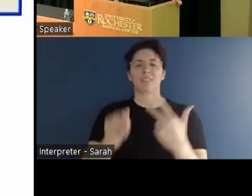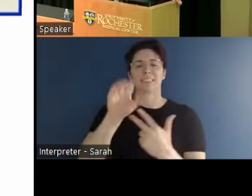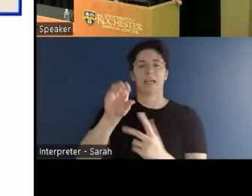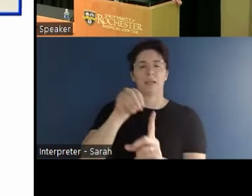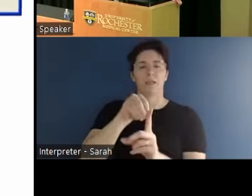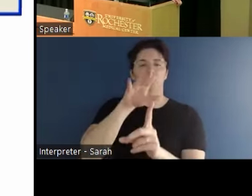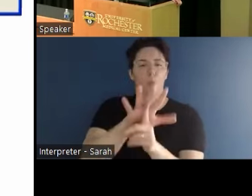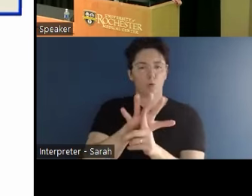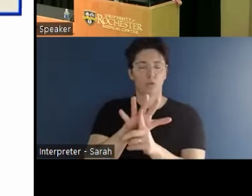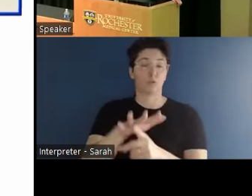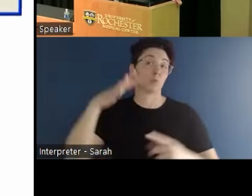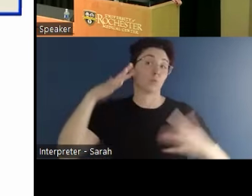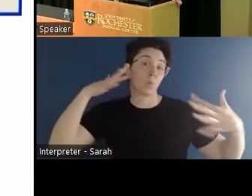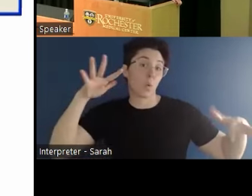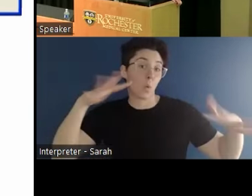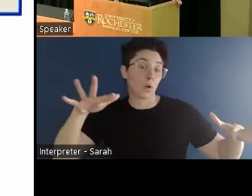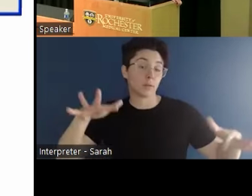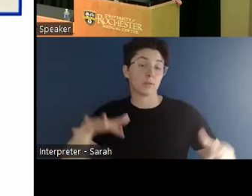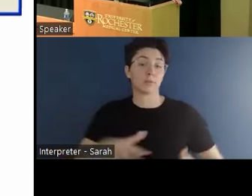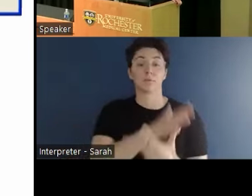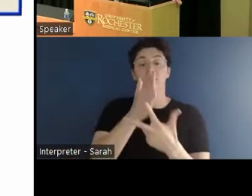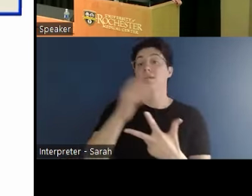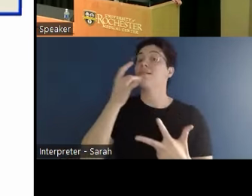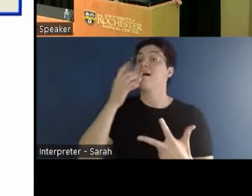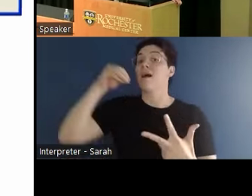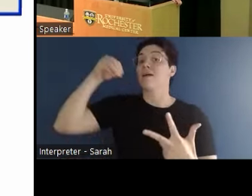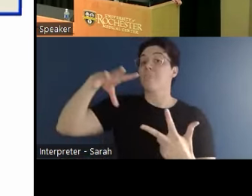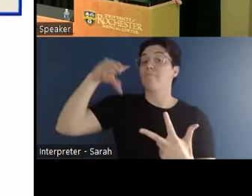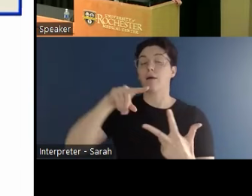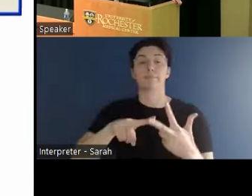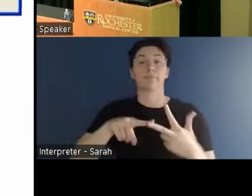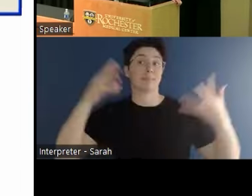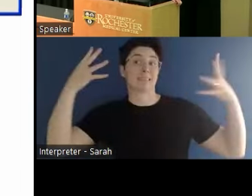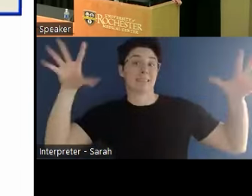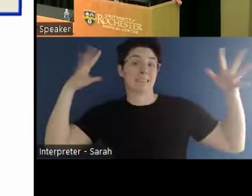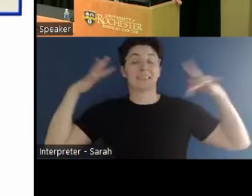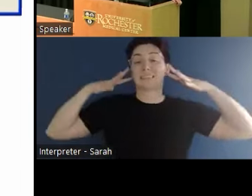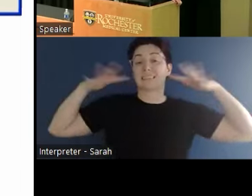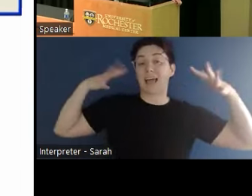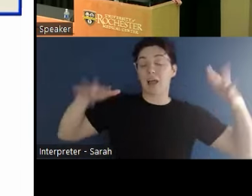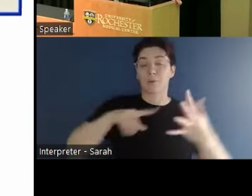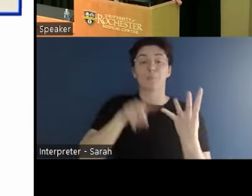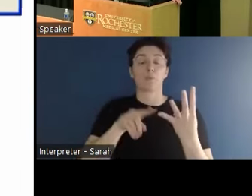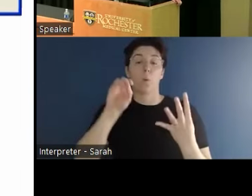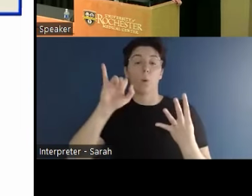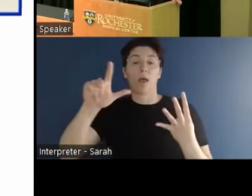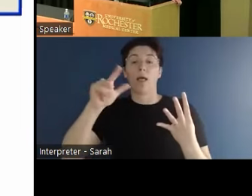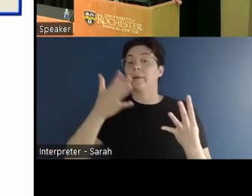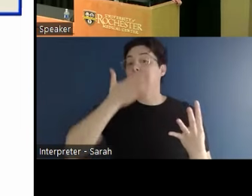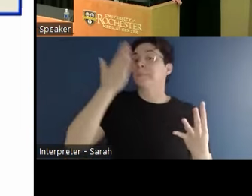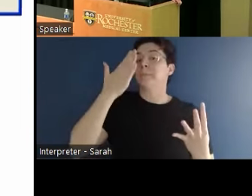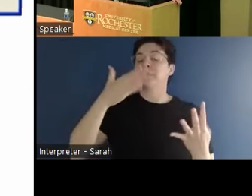tone then a strobe light siren winter grain oil and a feather moved along the participants jaw